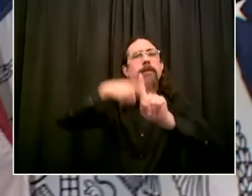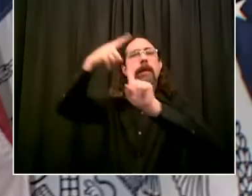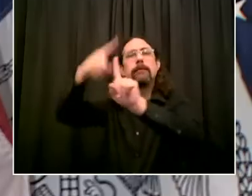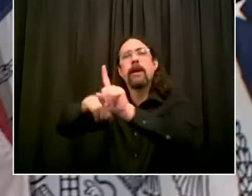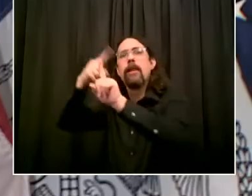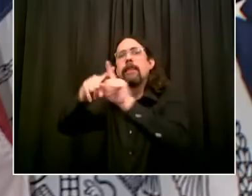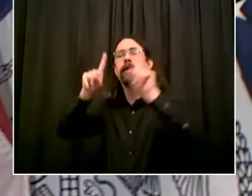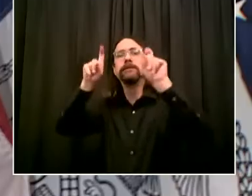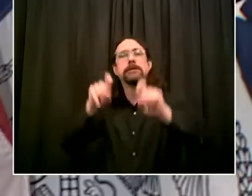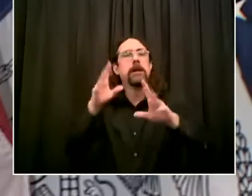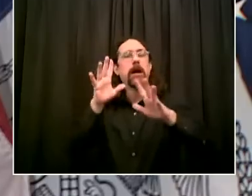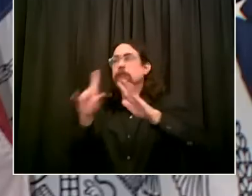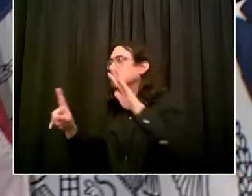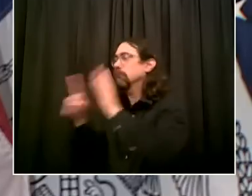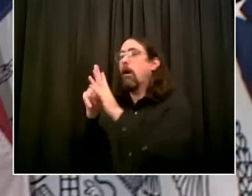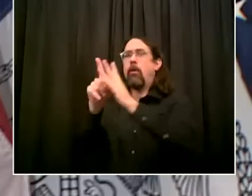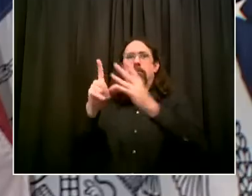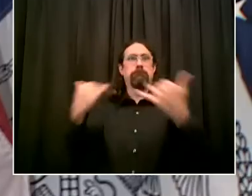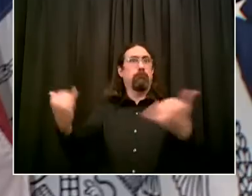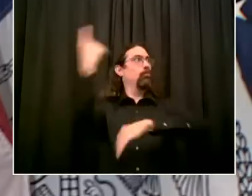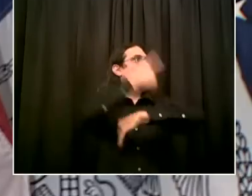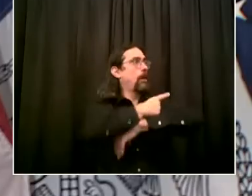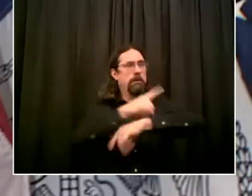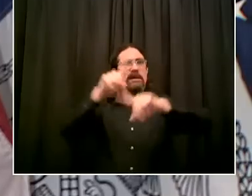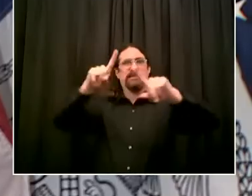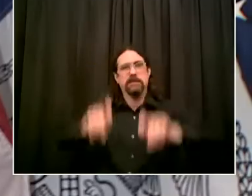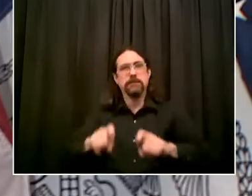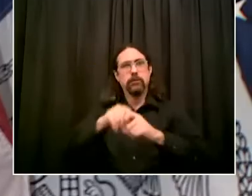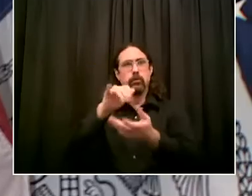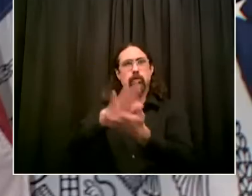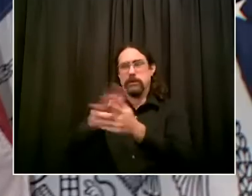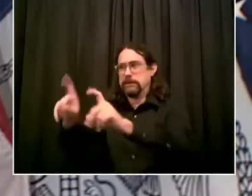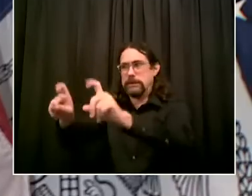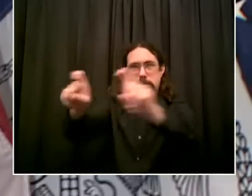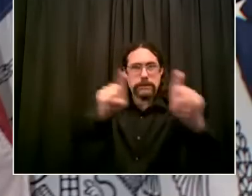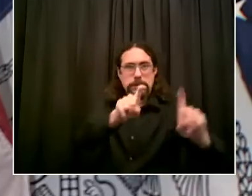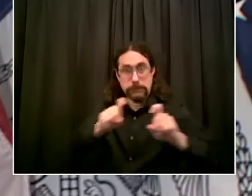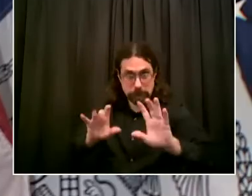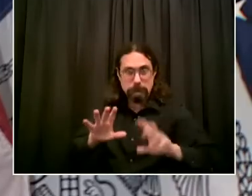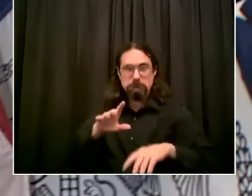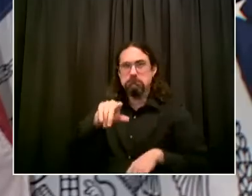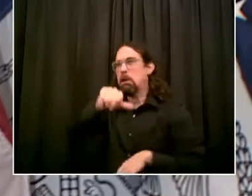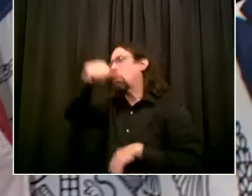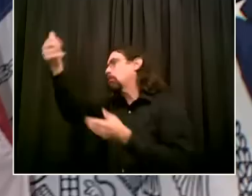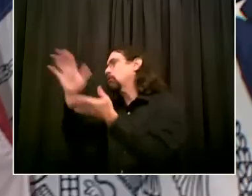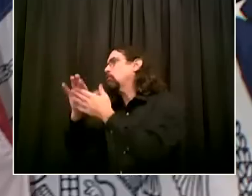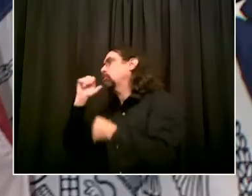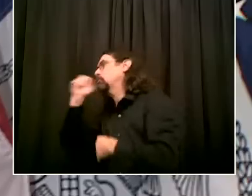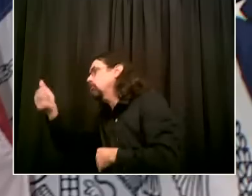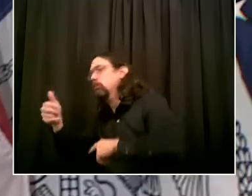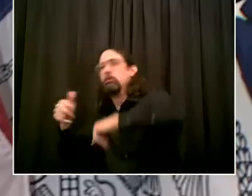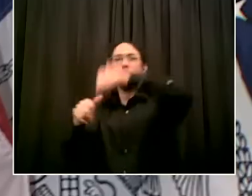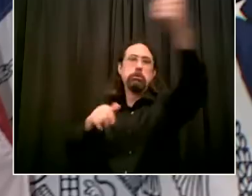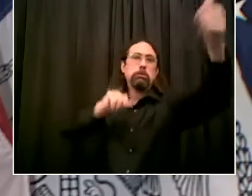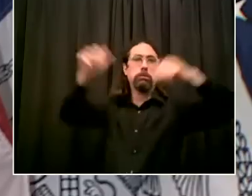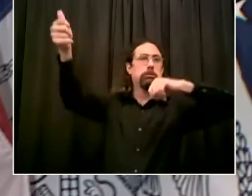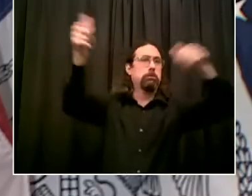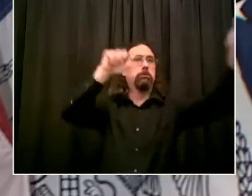DETAILED TESTING EFFORTS IN EVEN THE HARDEST ITH AREAS. WE ARE SEEING GOGOD ORESULTS FROOTM HHE SIIATUTTN IOROROOM